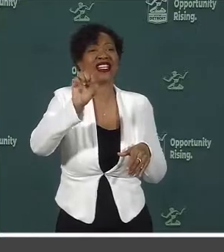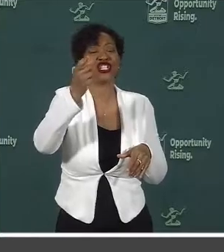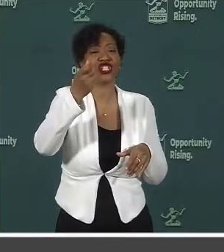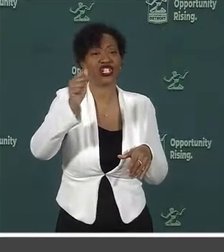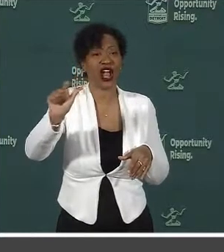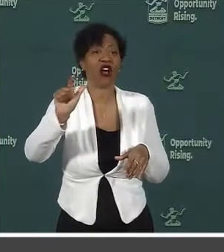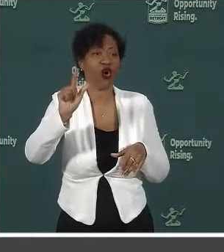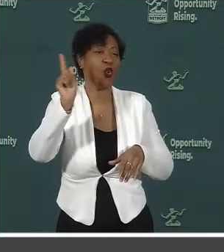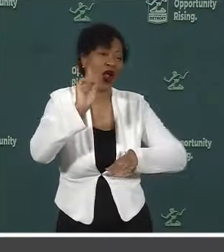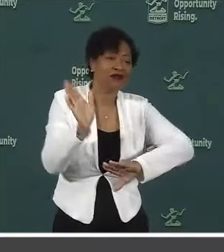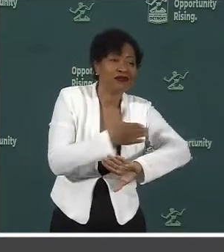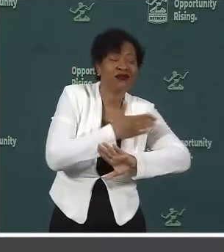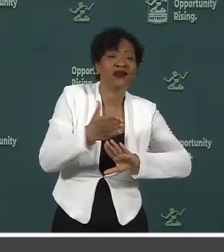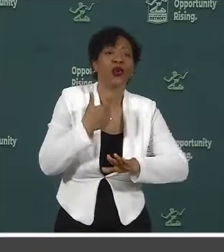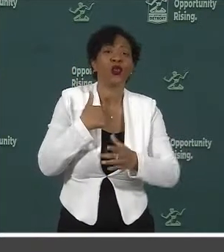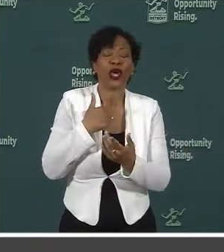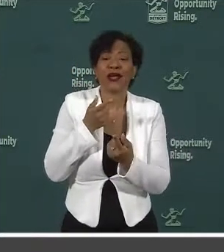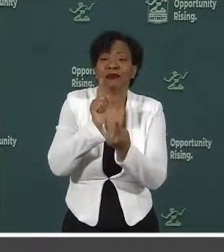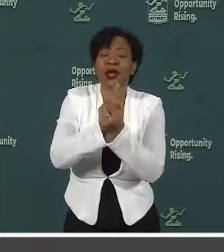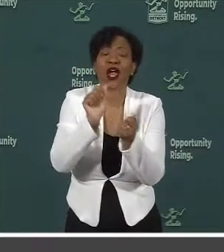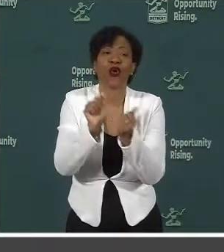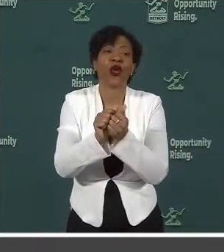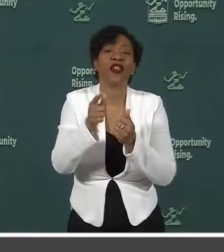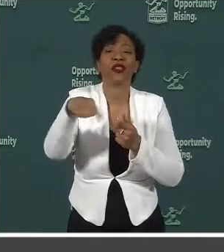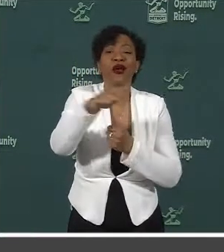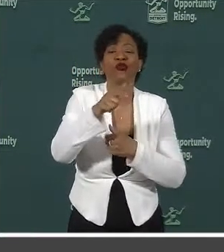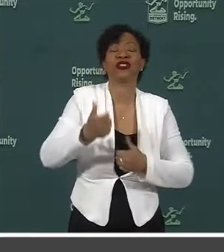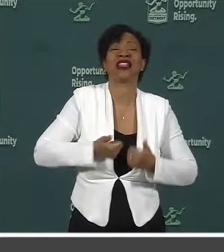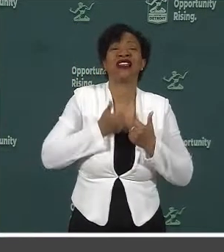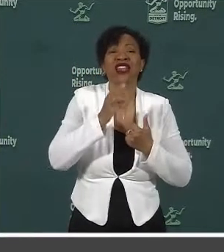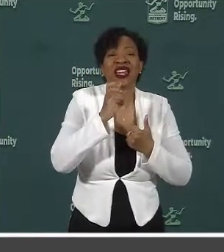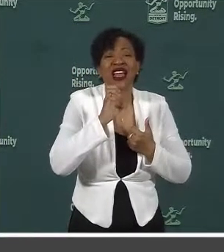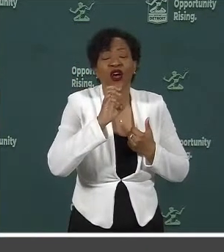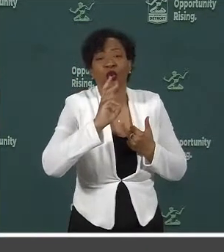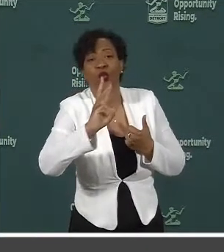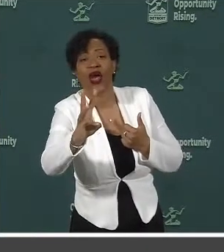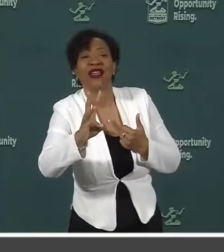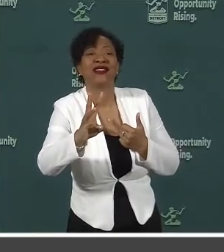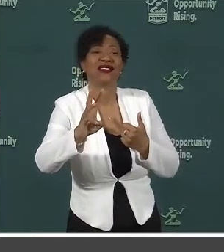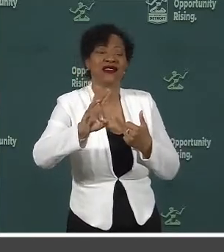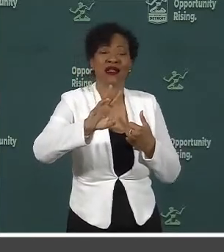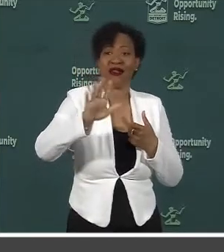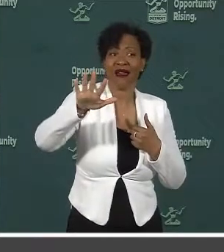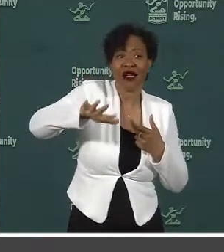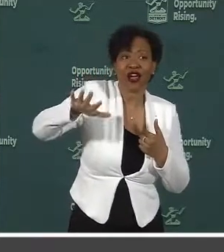THE NEIGHBORS TO THE WEST IN THE PALMER WOODS SHERWOOD FOREST AREA AND THEY SAID WE'D LIKE TO HAVE THAT BANDSHELL